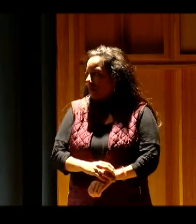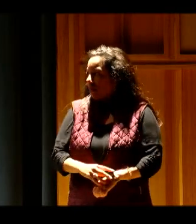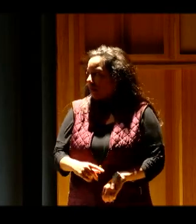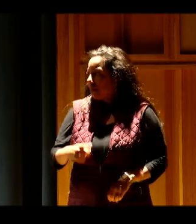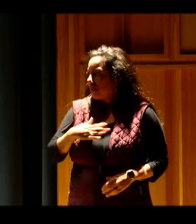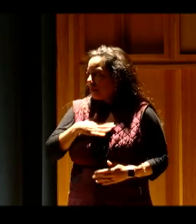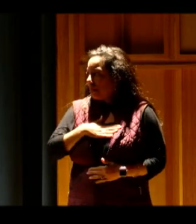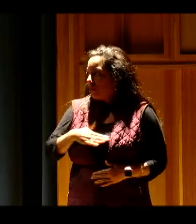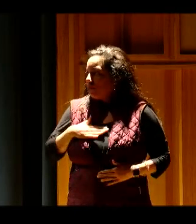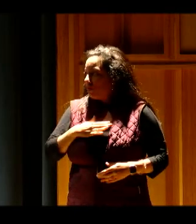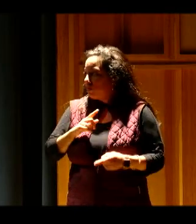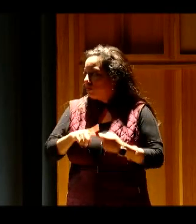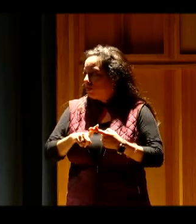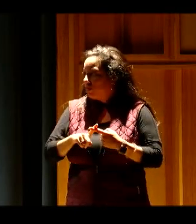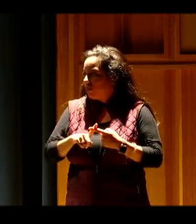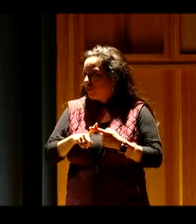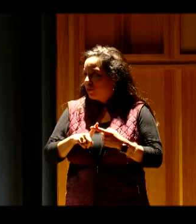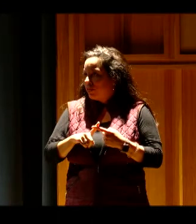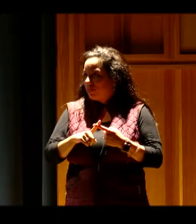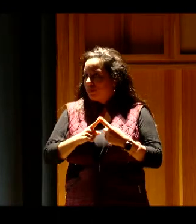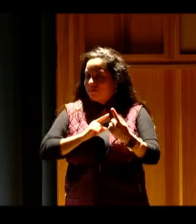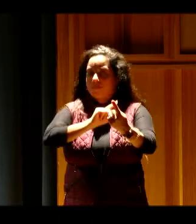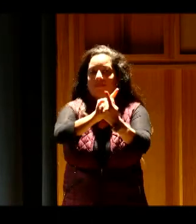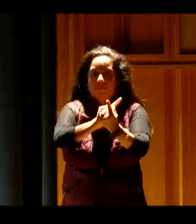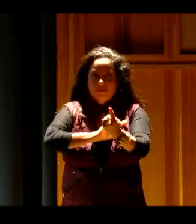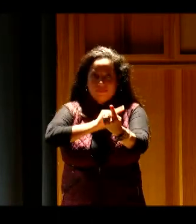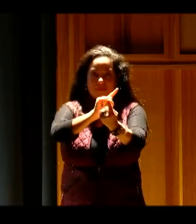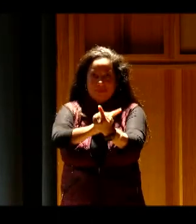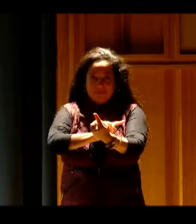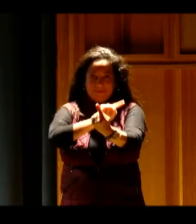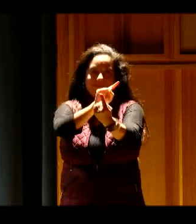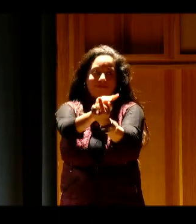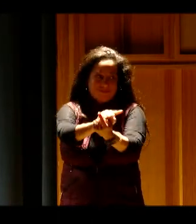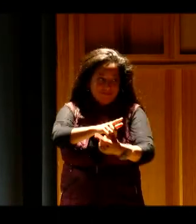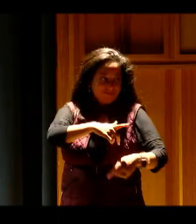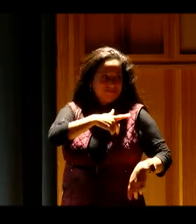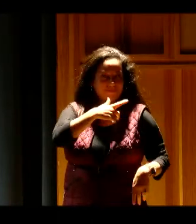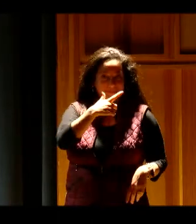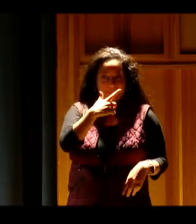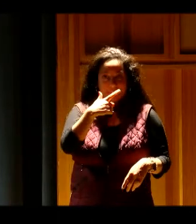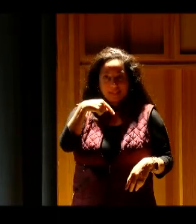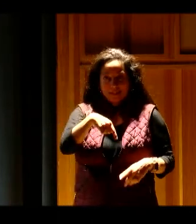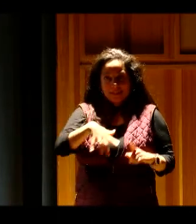keep crossing paths with her on this climate and culture journey, and I think we're